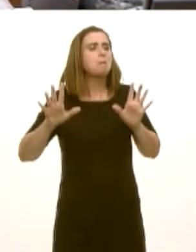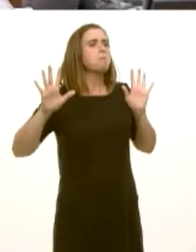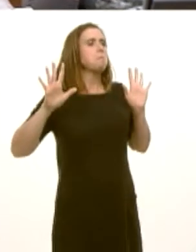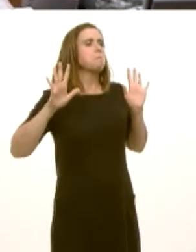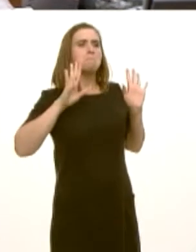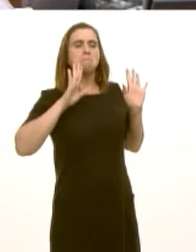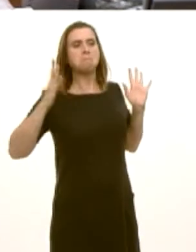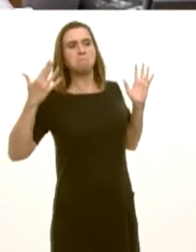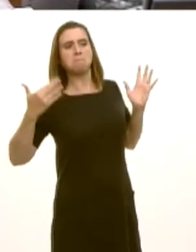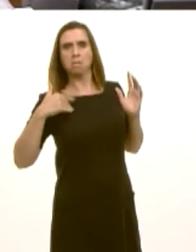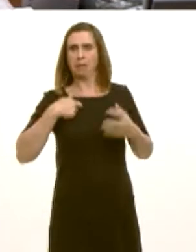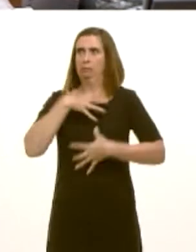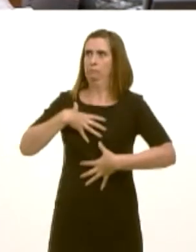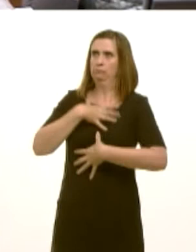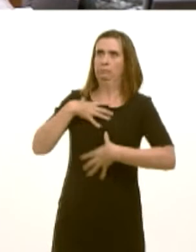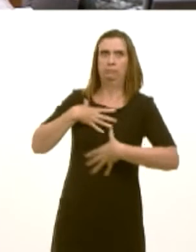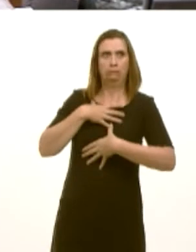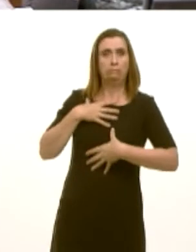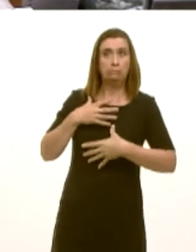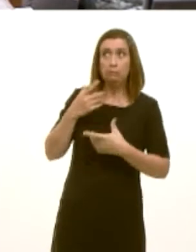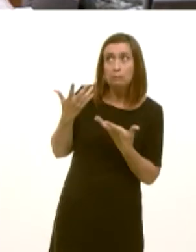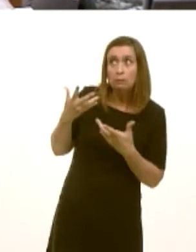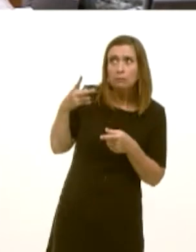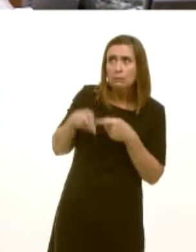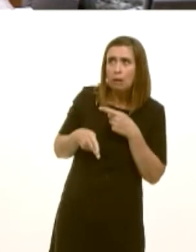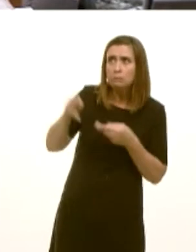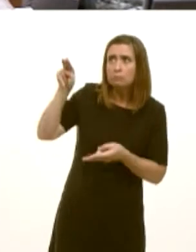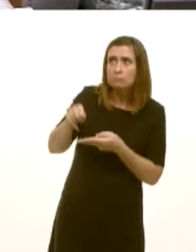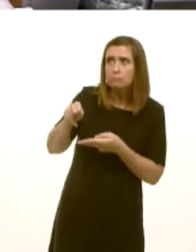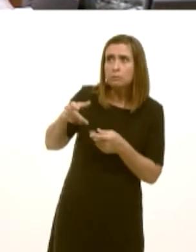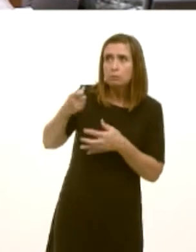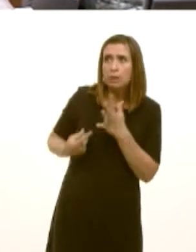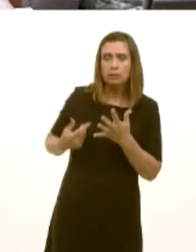We note the report and we will respond to the report, of course, formally, as the process